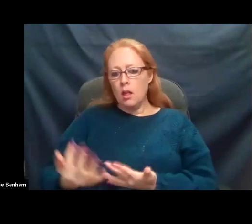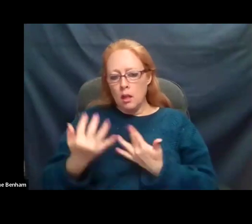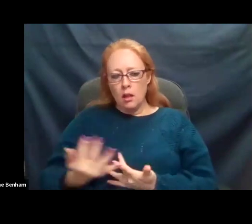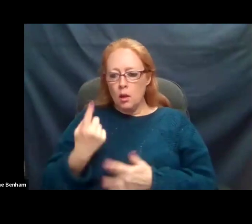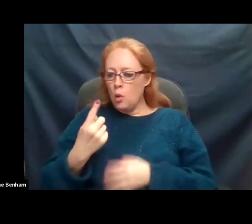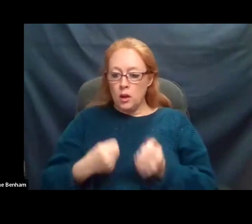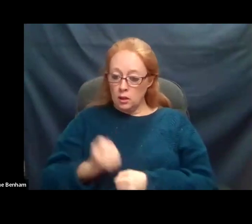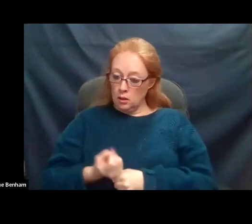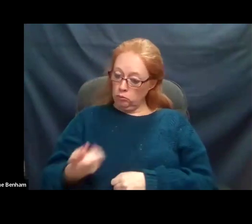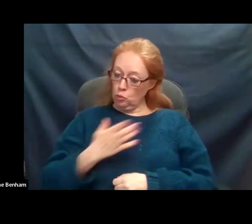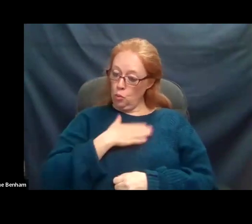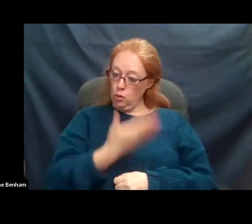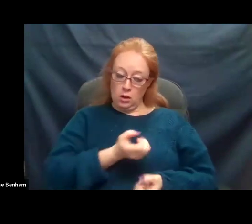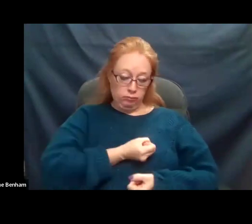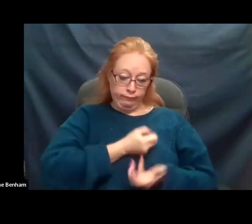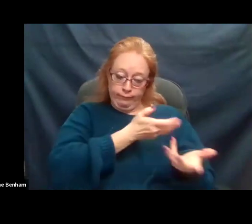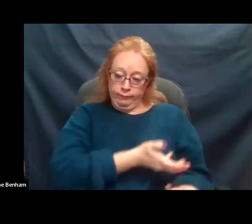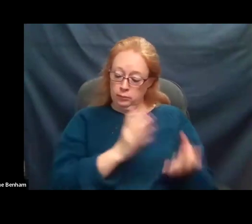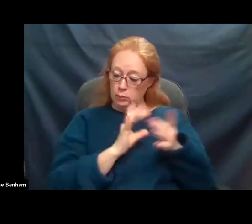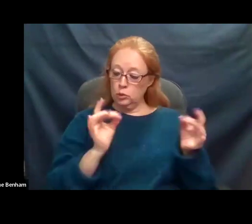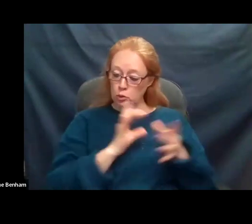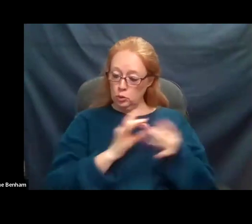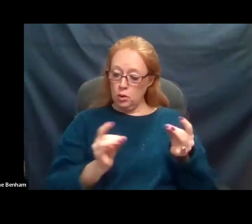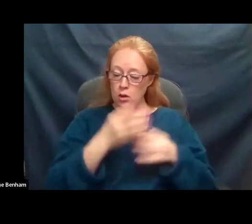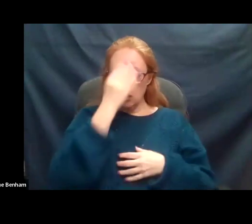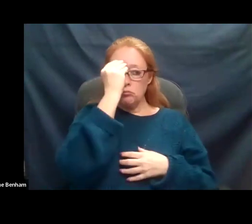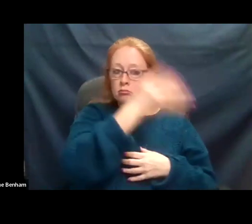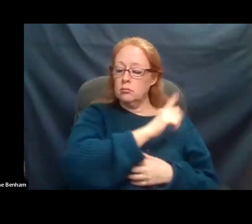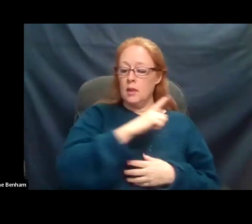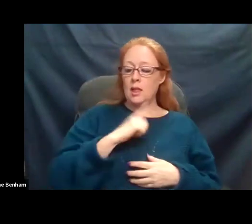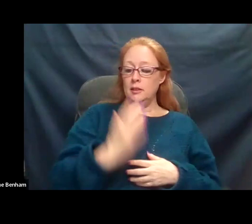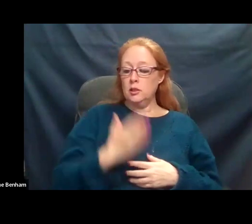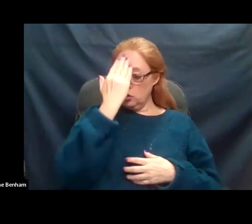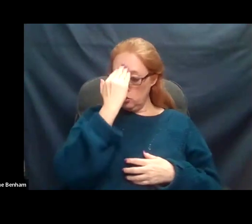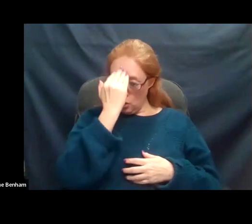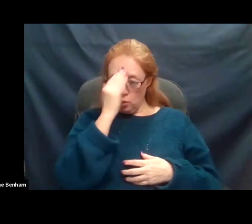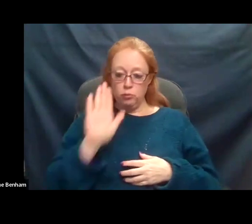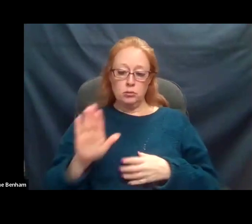First of all, they, you need to empower them light their fire and say hey, this isn't okay for you to be waiting, you know. Are you willing to tell your story. And let's get it to the legislators.